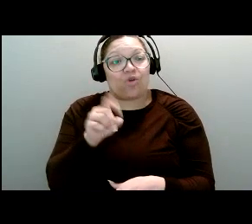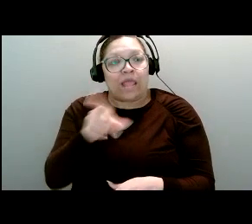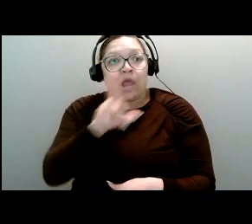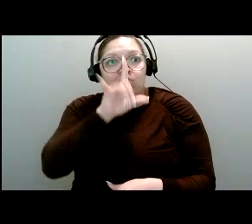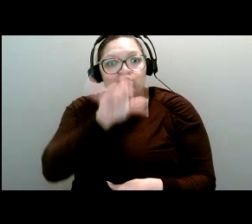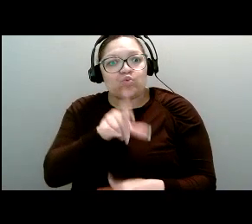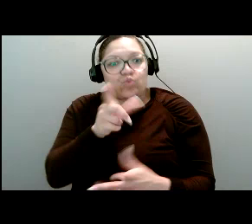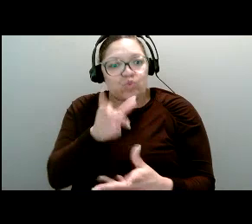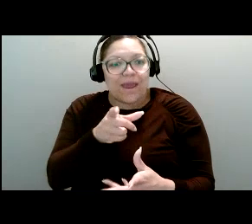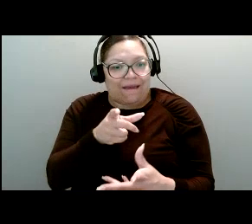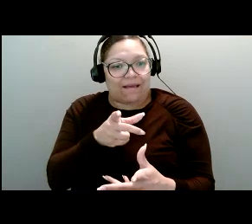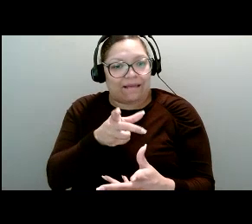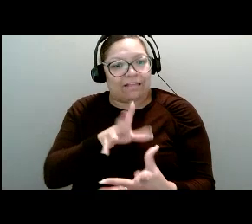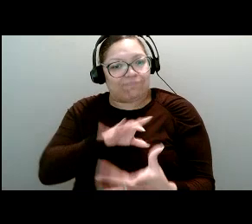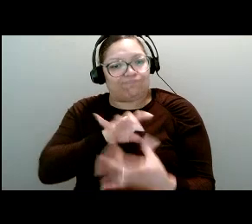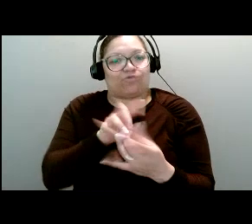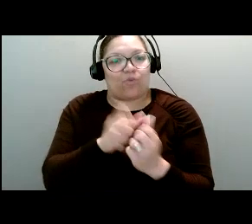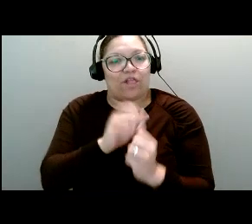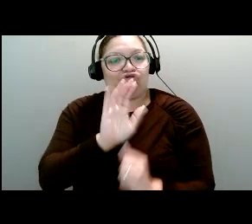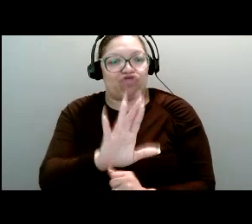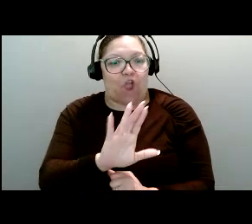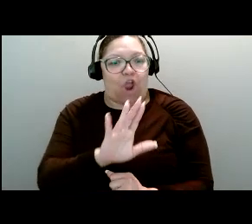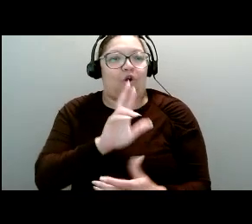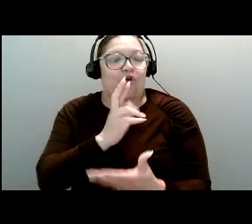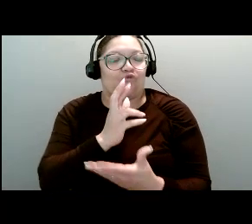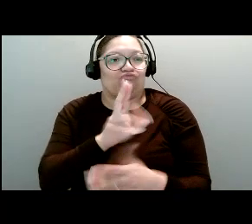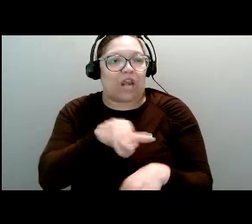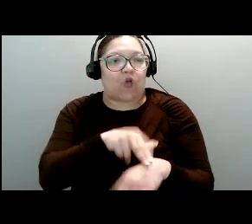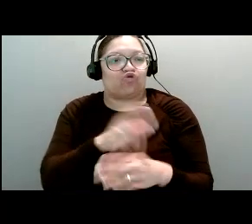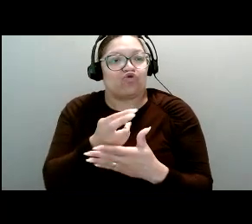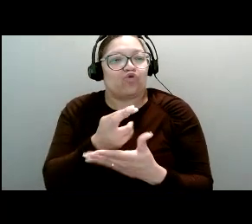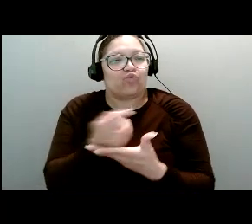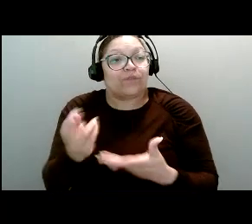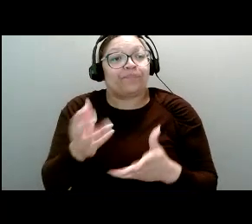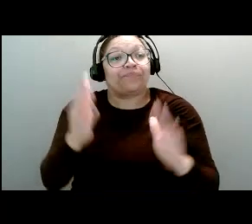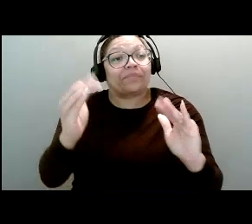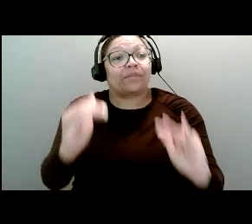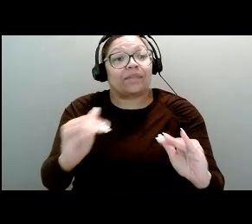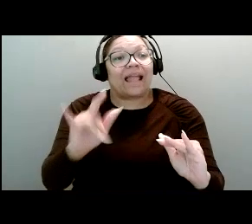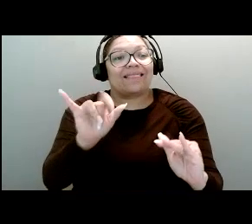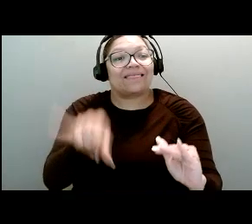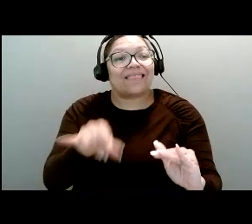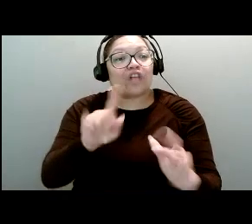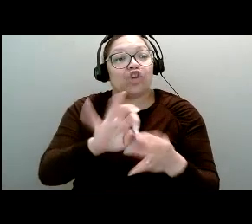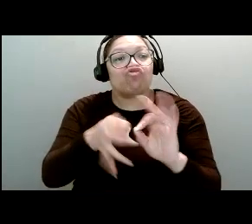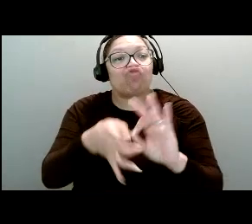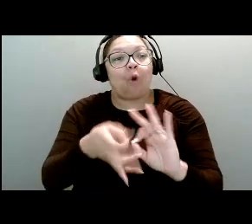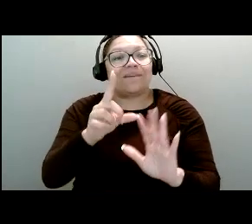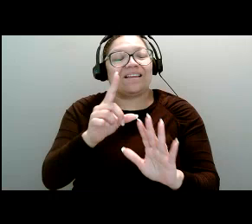The middle image is a visitor at an interpreted sign in Butler Plantation in Darien, GA.